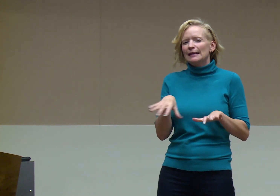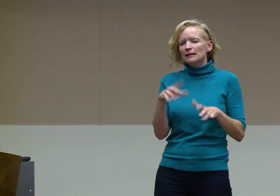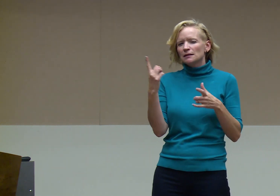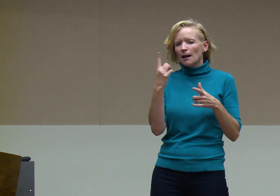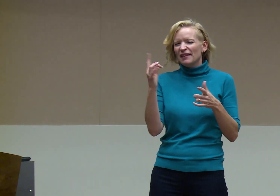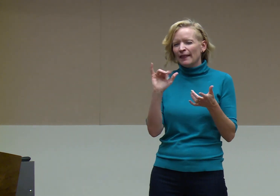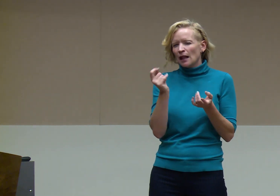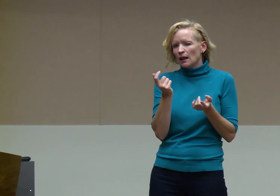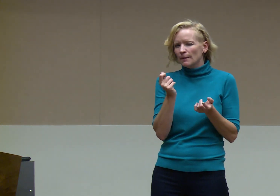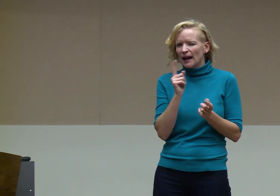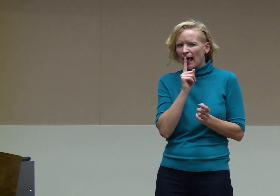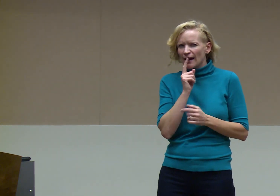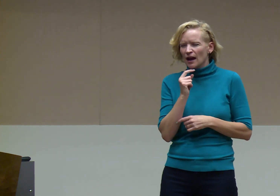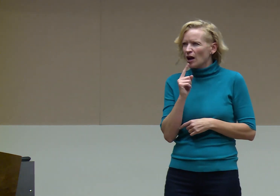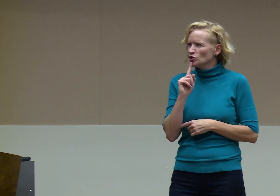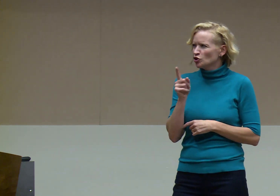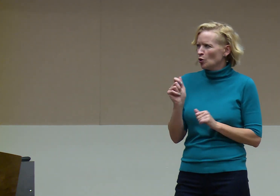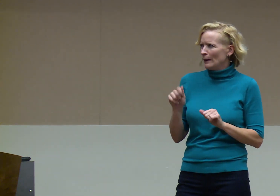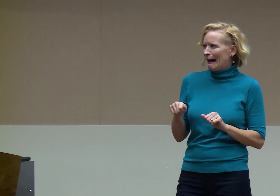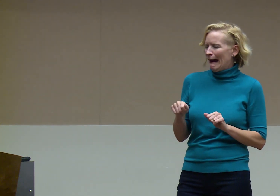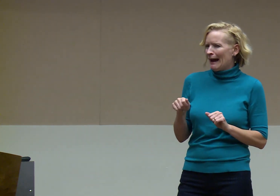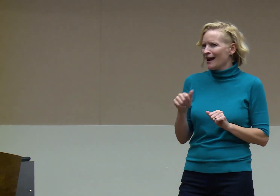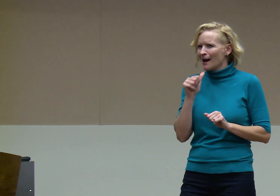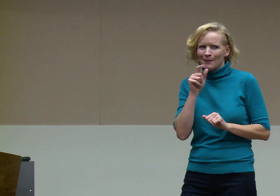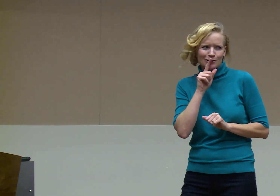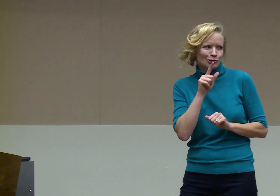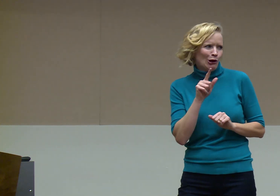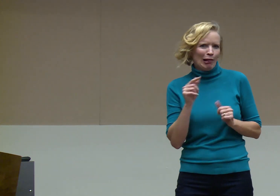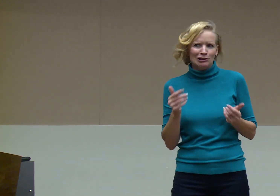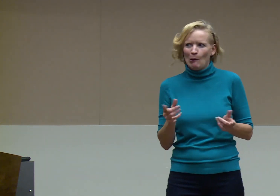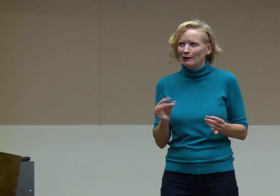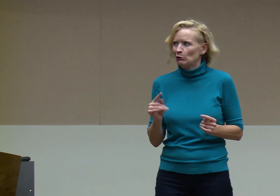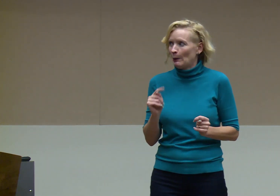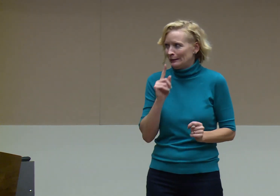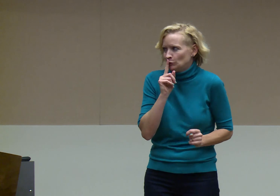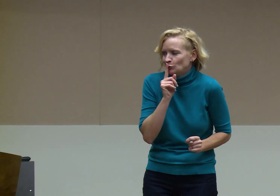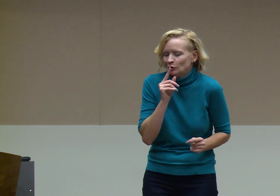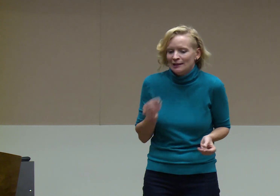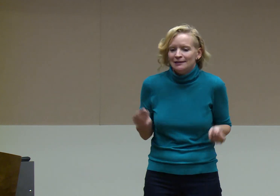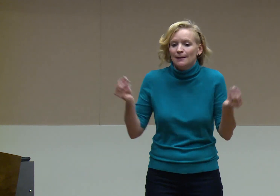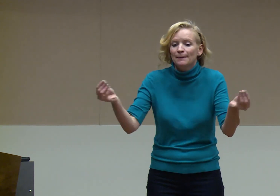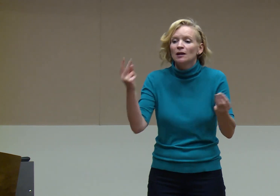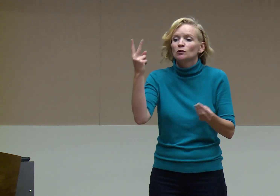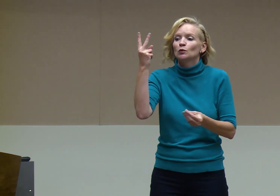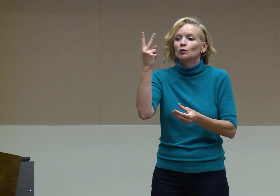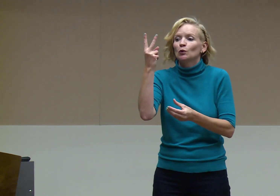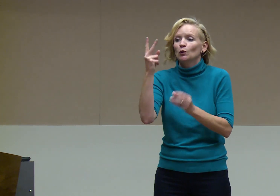We did something that's kind of not something that we knew or were confident in doing.